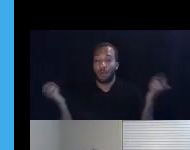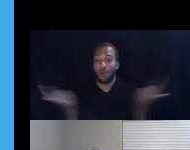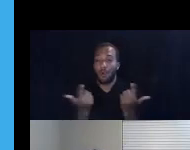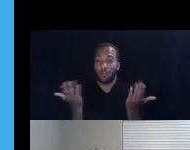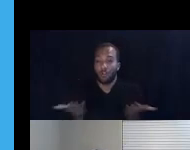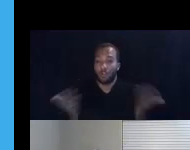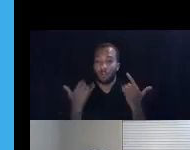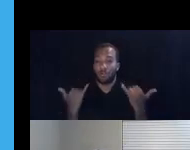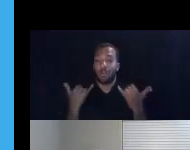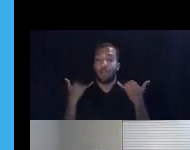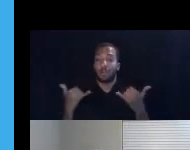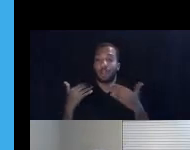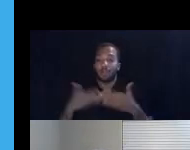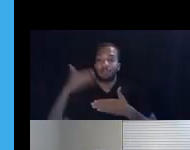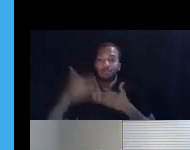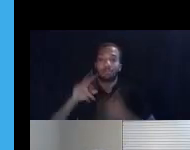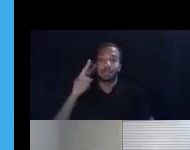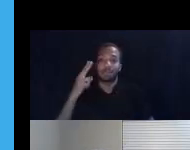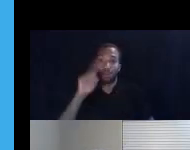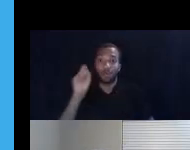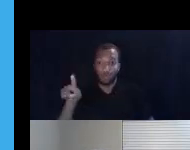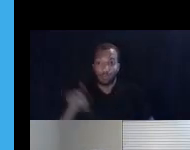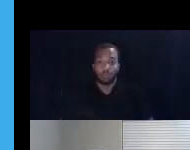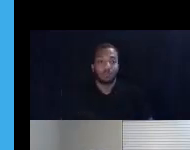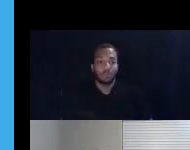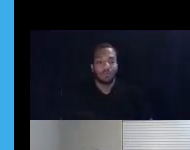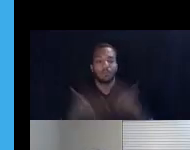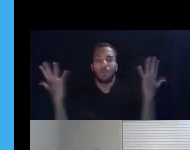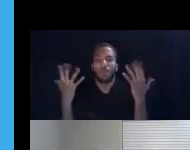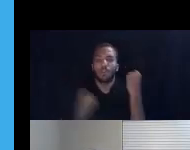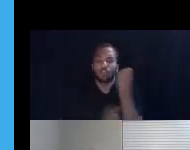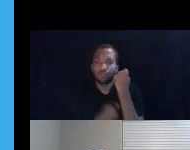Okay, let's go onto the second question. What structures or processes exist